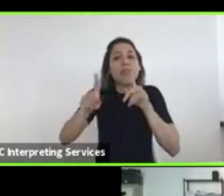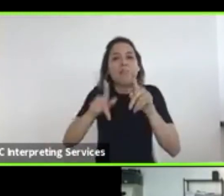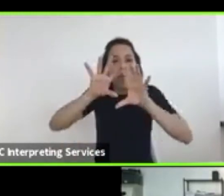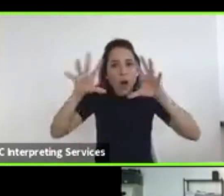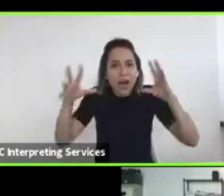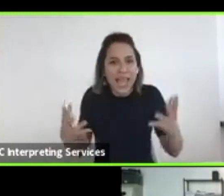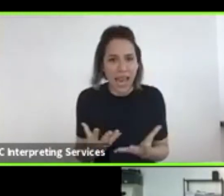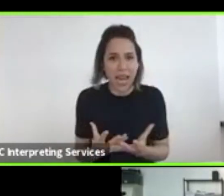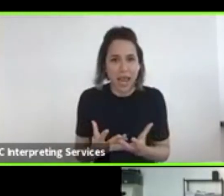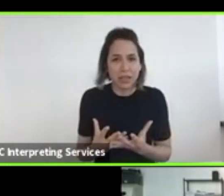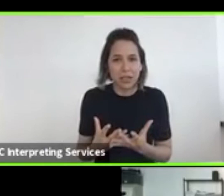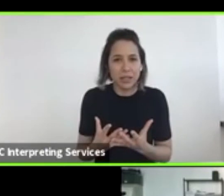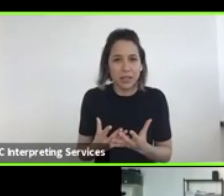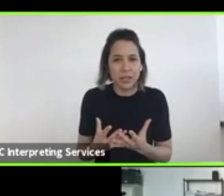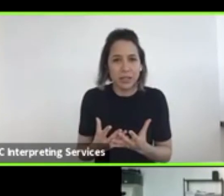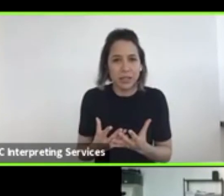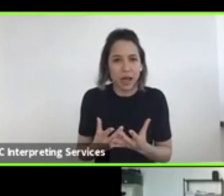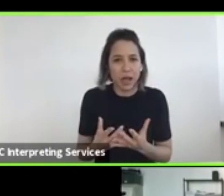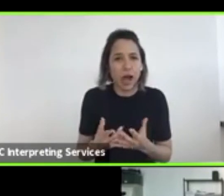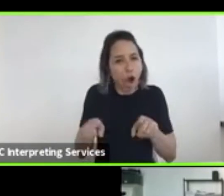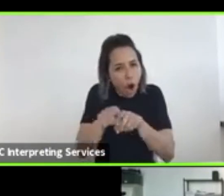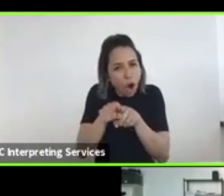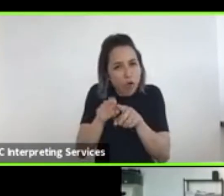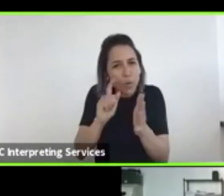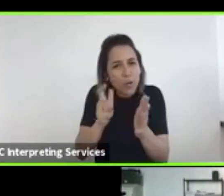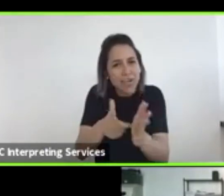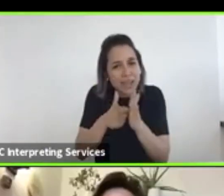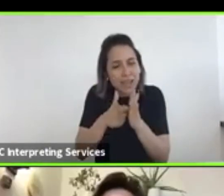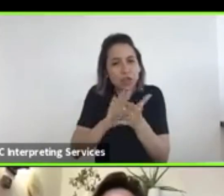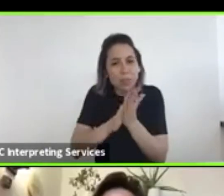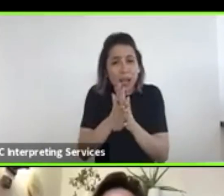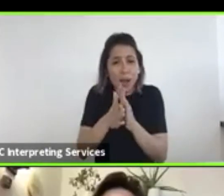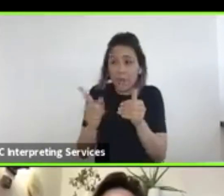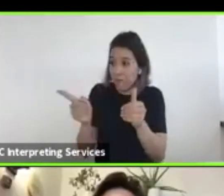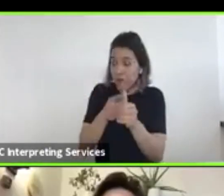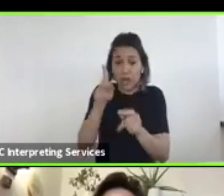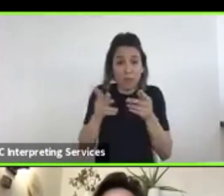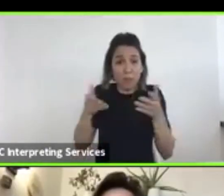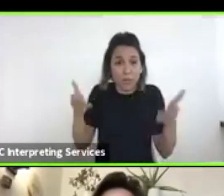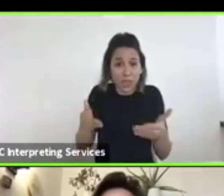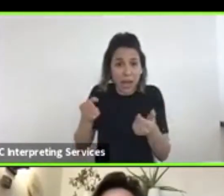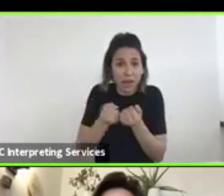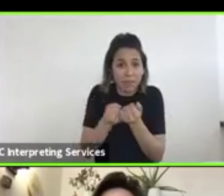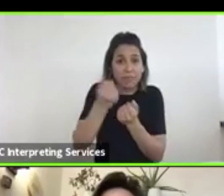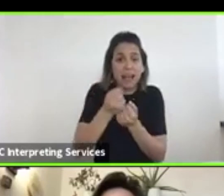NEED TO -- BE THE FIRST ONES THERE AND THEN, HOW DOES IT TRANSLATE TO ALL OF